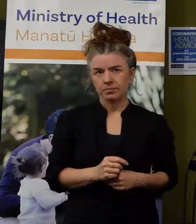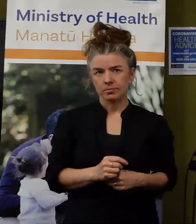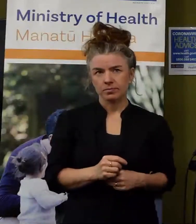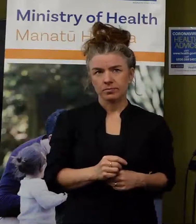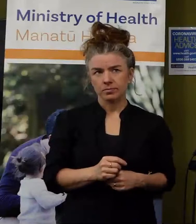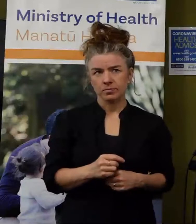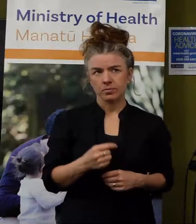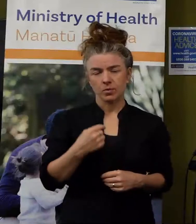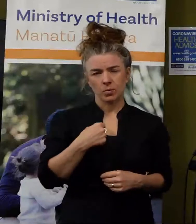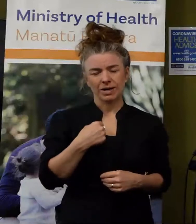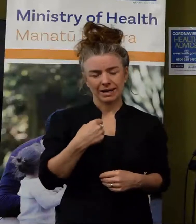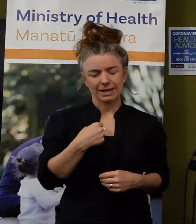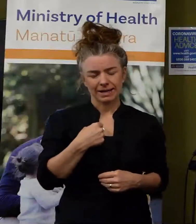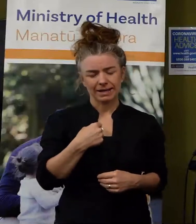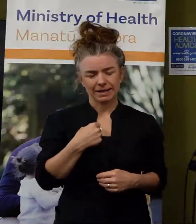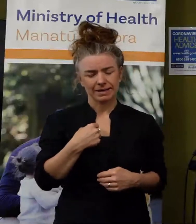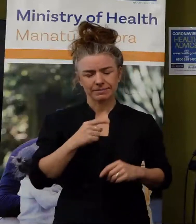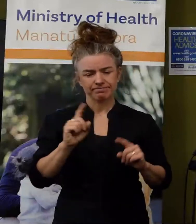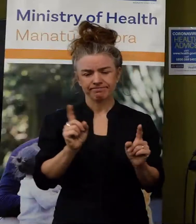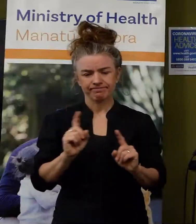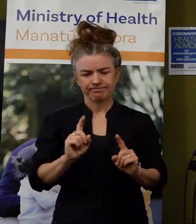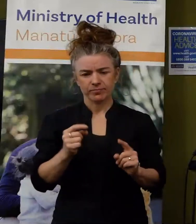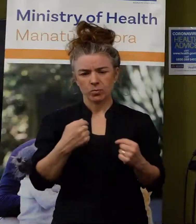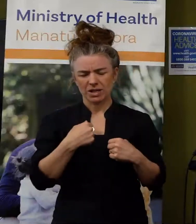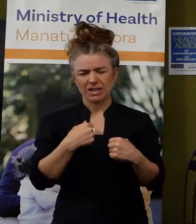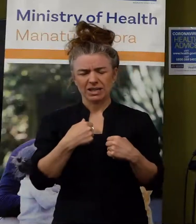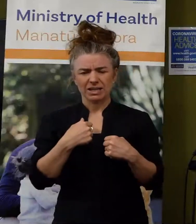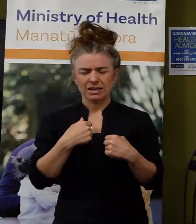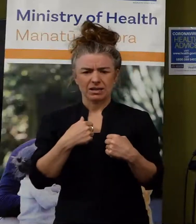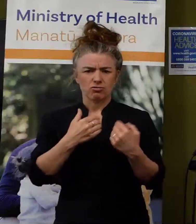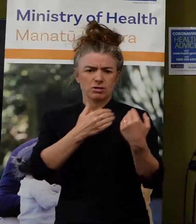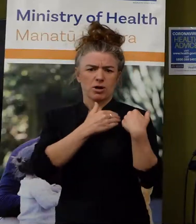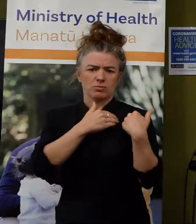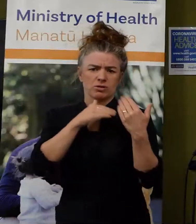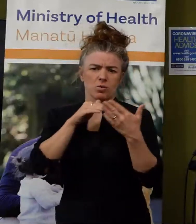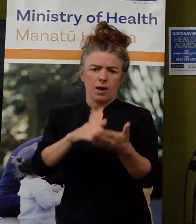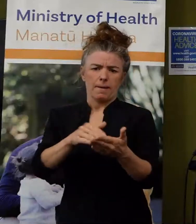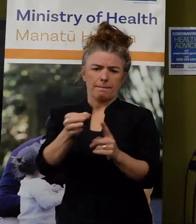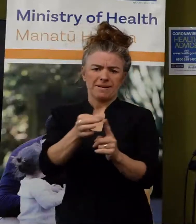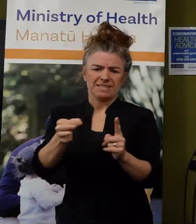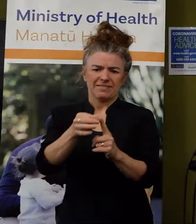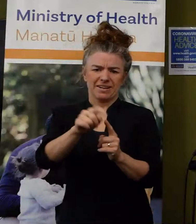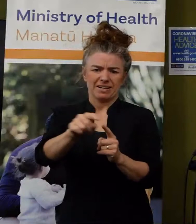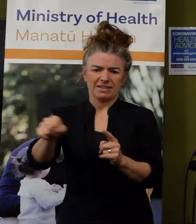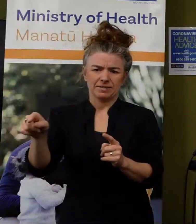One is that our responsibilities to the Pacific in helping to inform our border measures here,